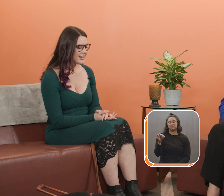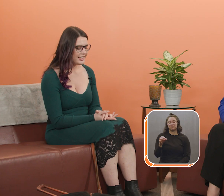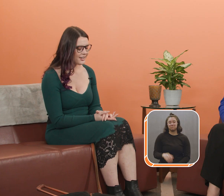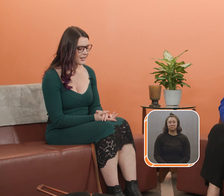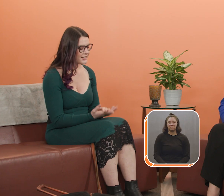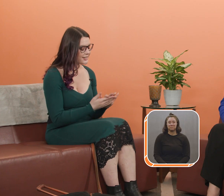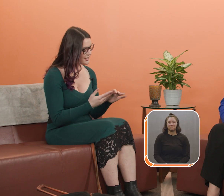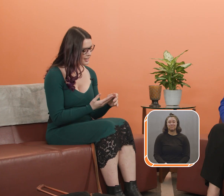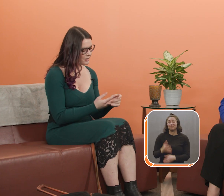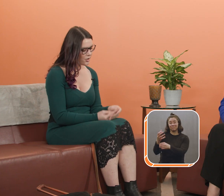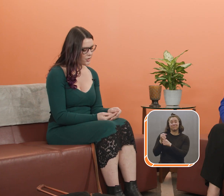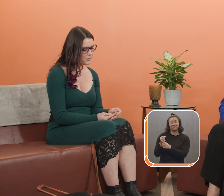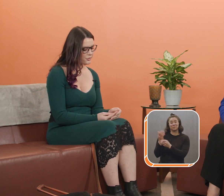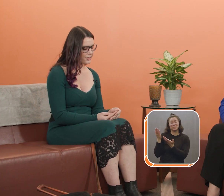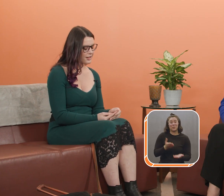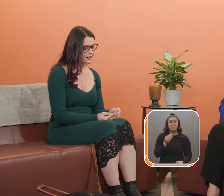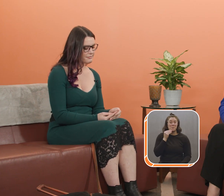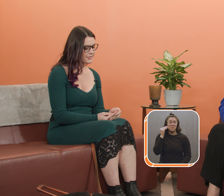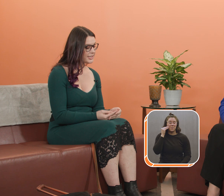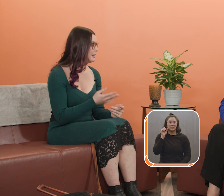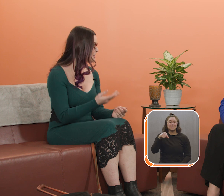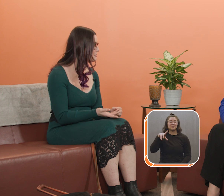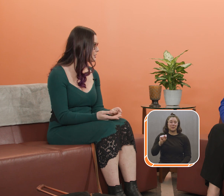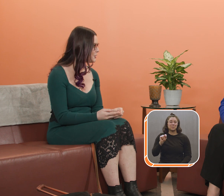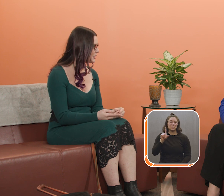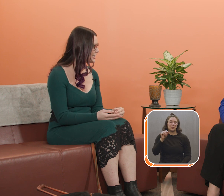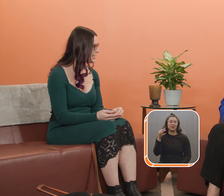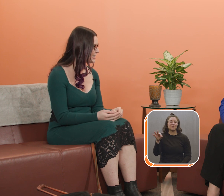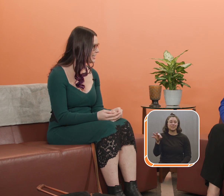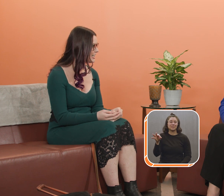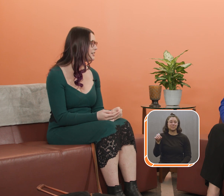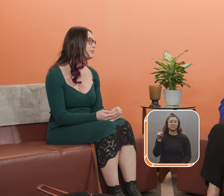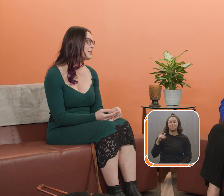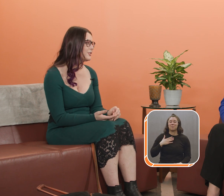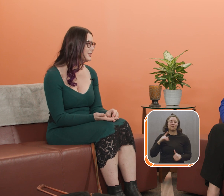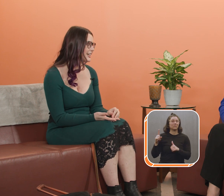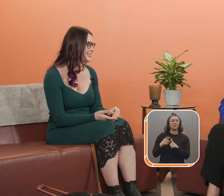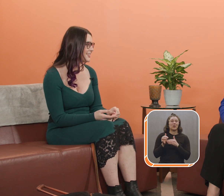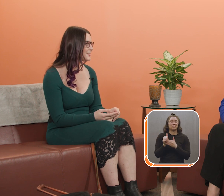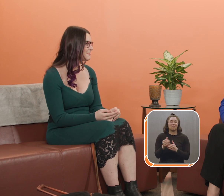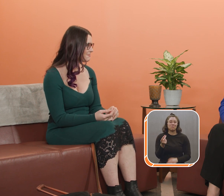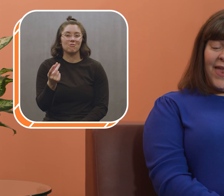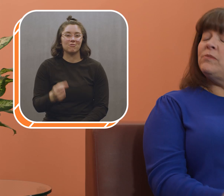I got to take him home in September of 2019. And he was my first guide dog.